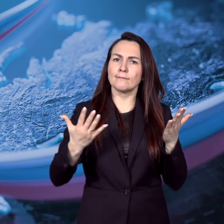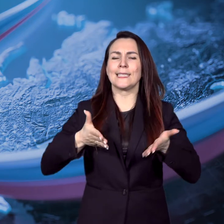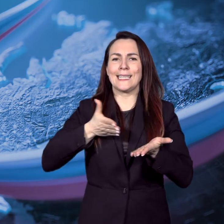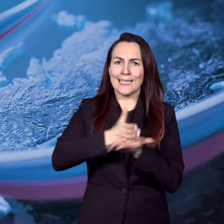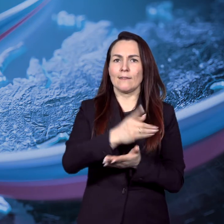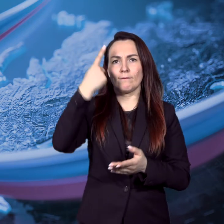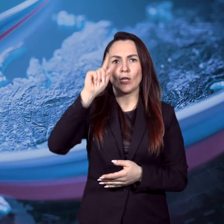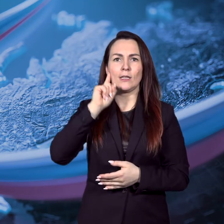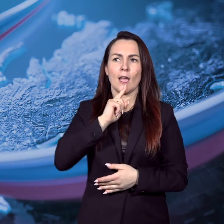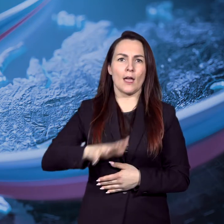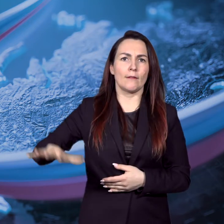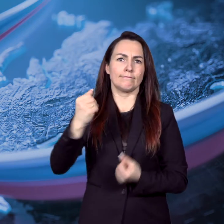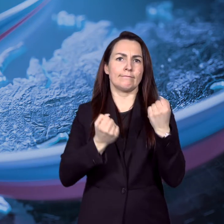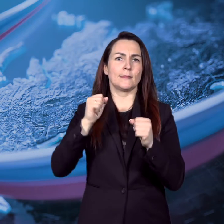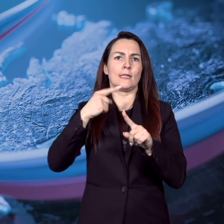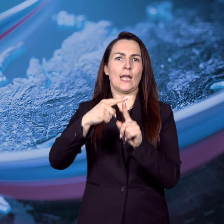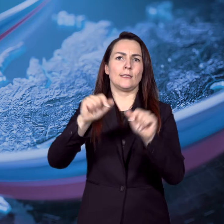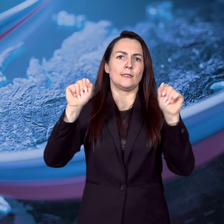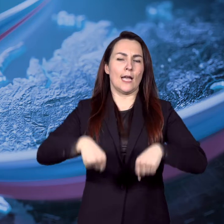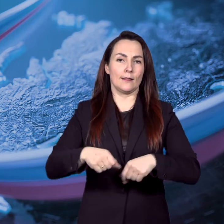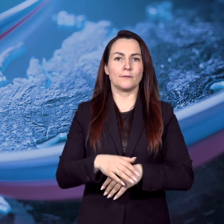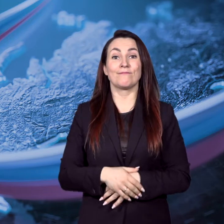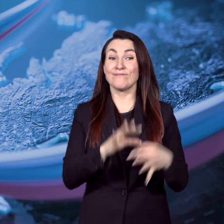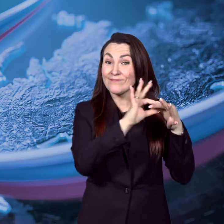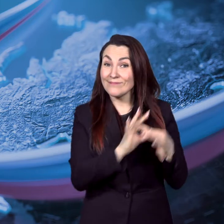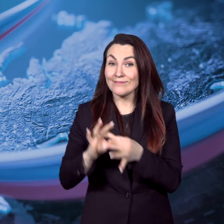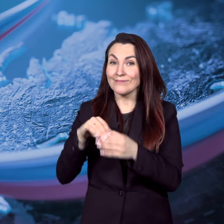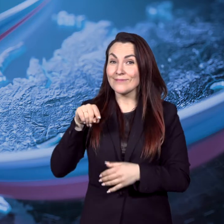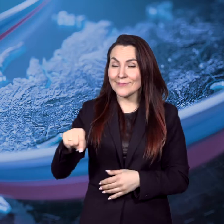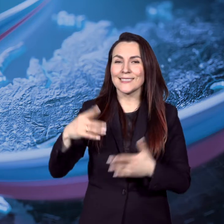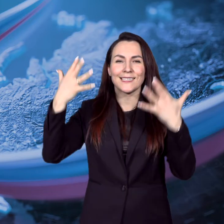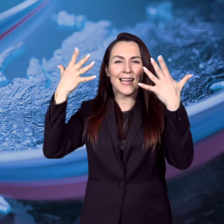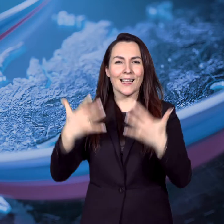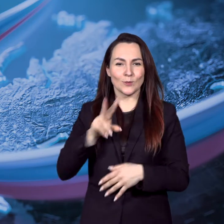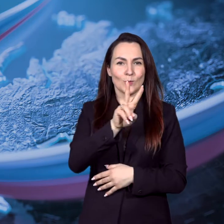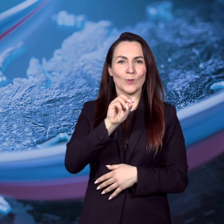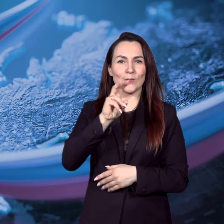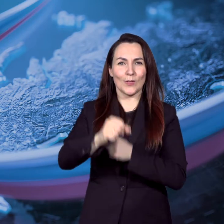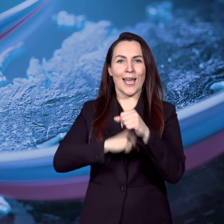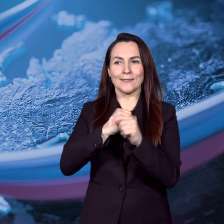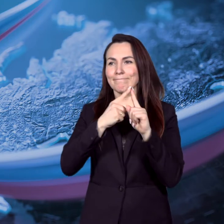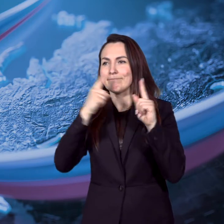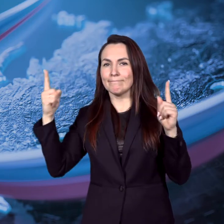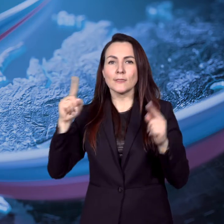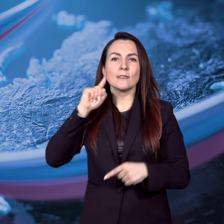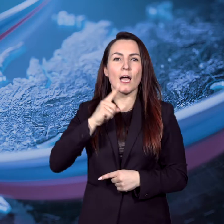Taxi that will fight against it. According to statistics, in 2020 there were only 3 car accidents in Russia